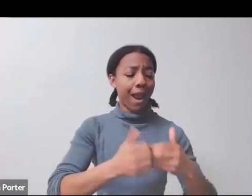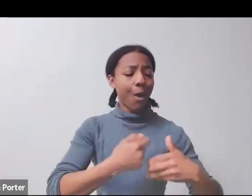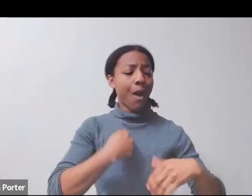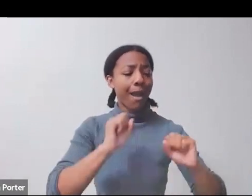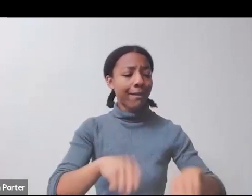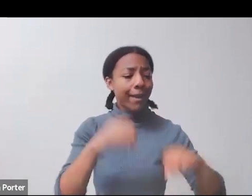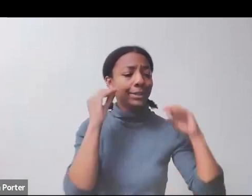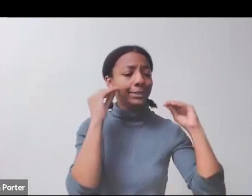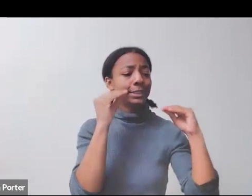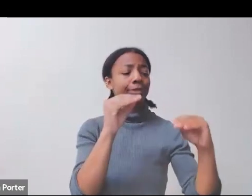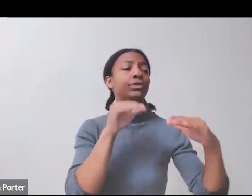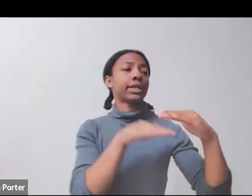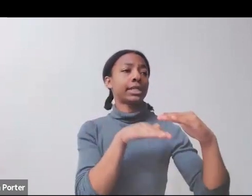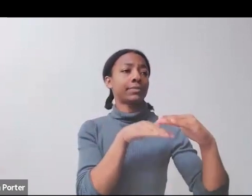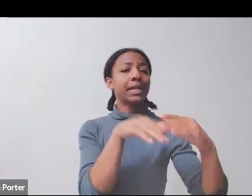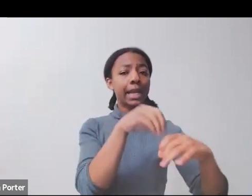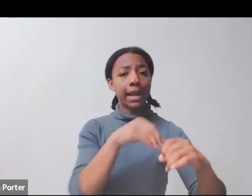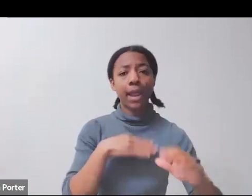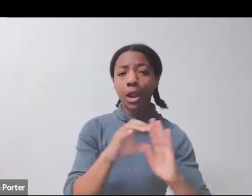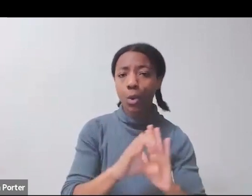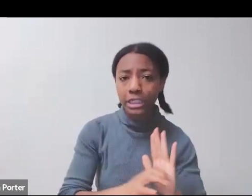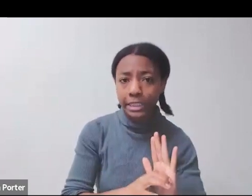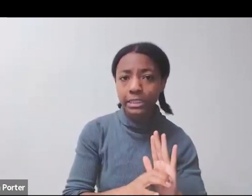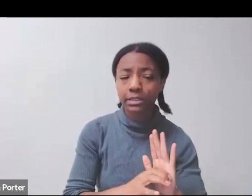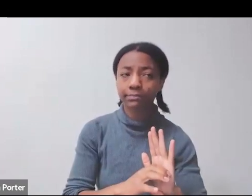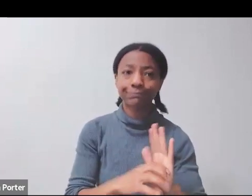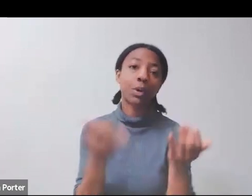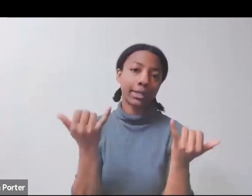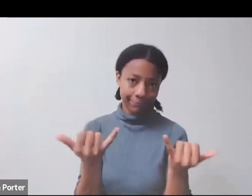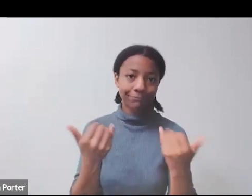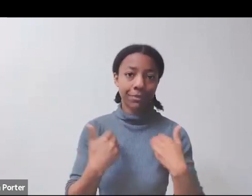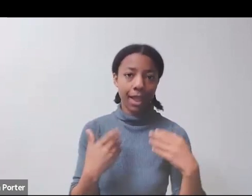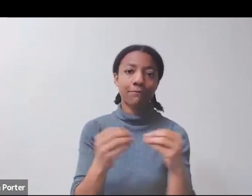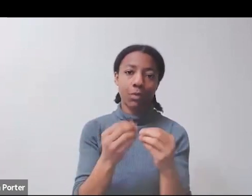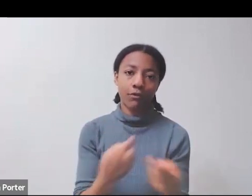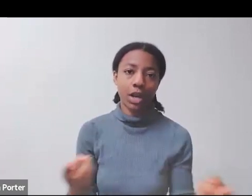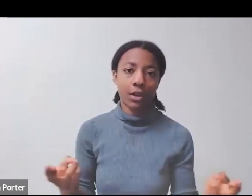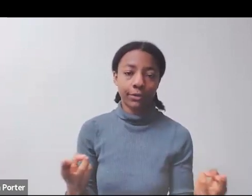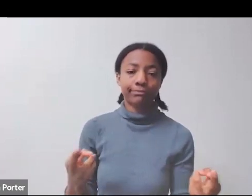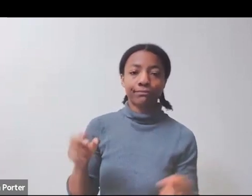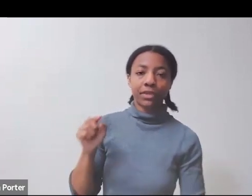That came out in 2018. It's encouraged folks to think about sharing and building resources related to teaching accessibility.